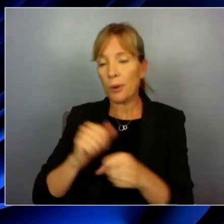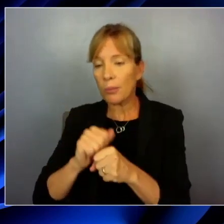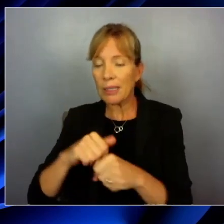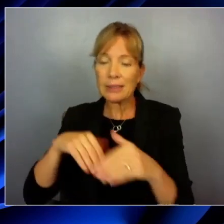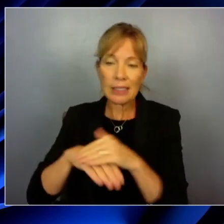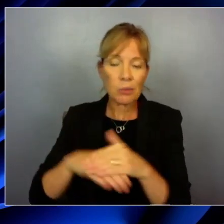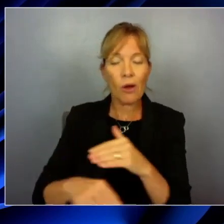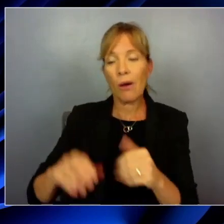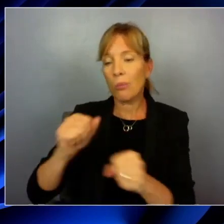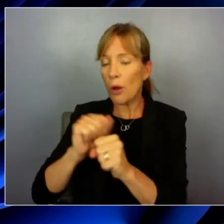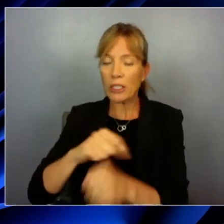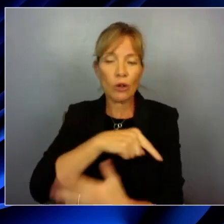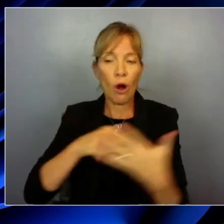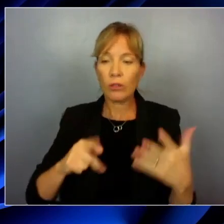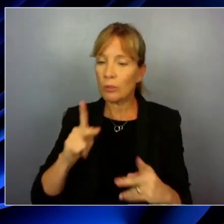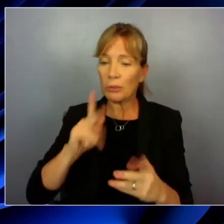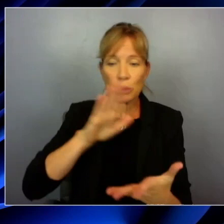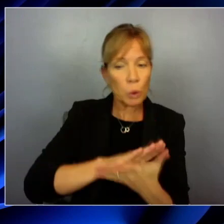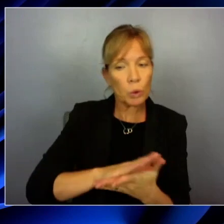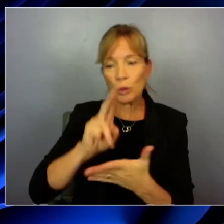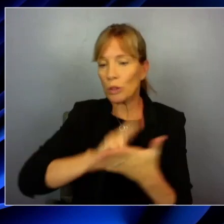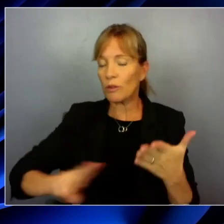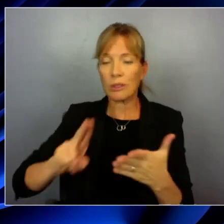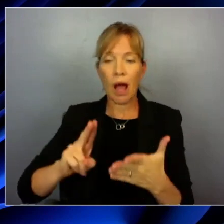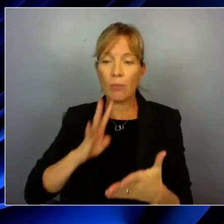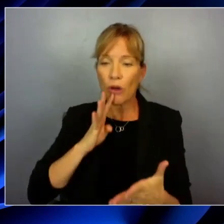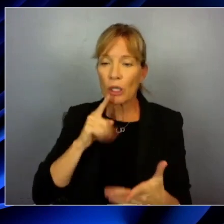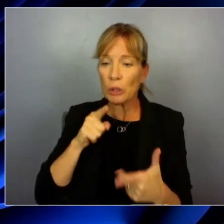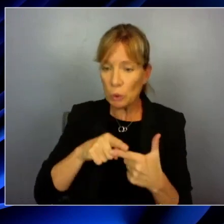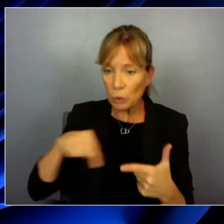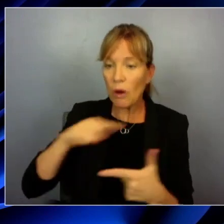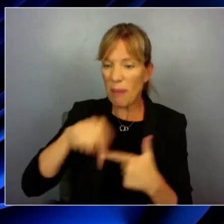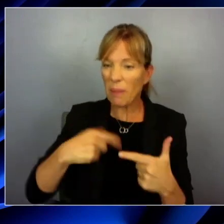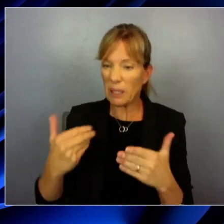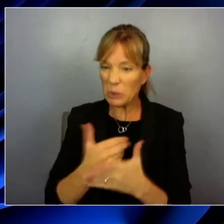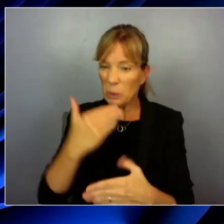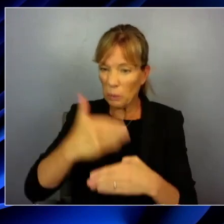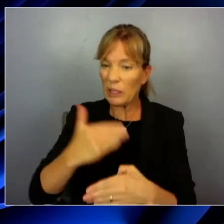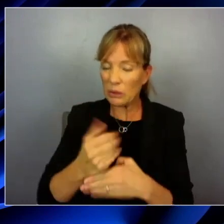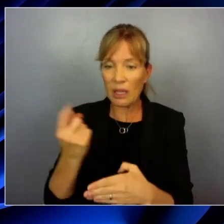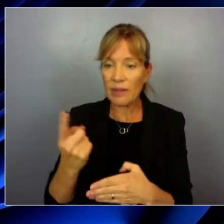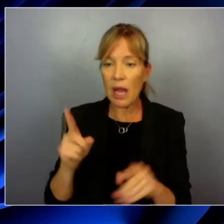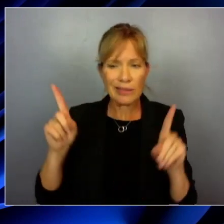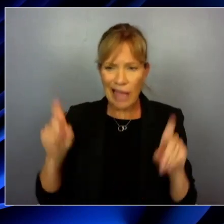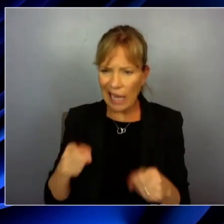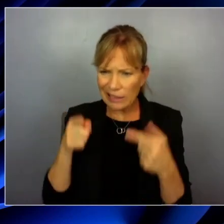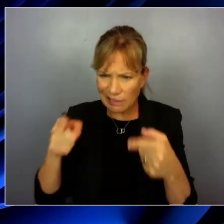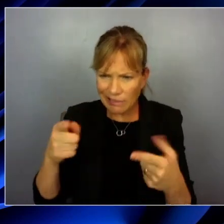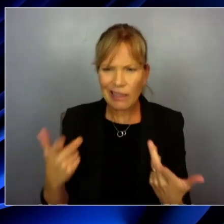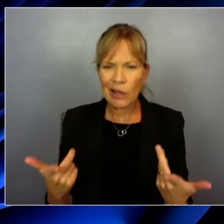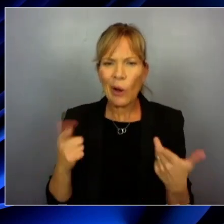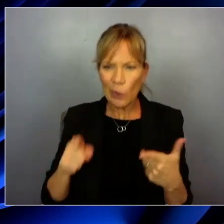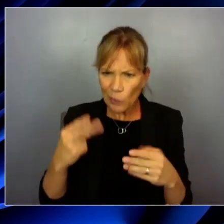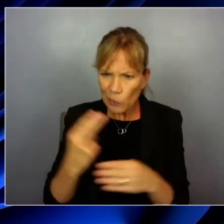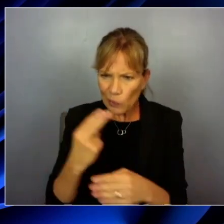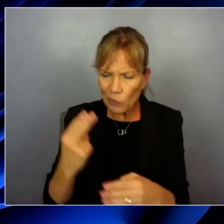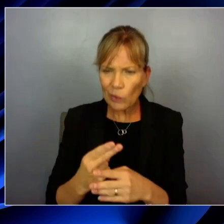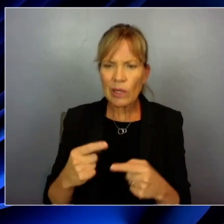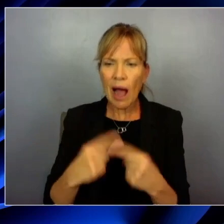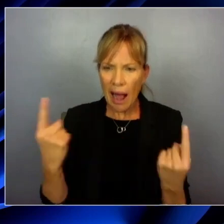schools university that I'm talking to already about this is test it. You know go and use the contrast themes for a day.